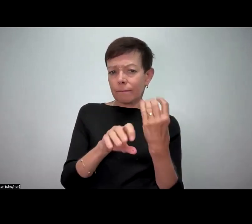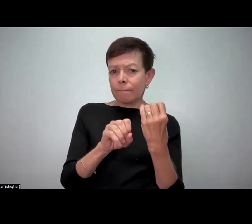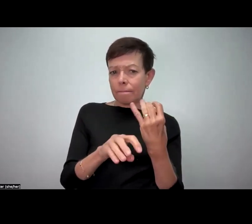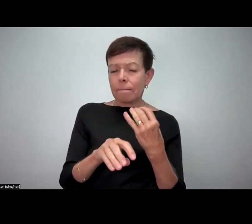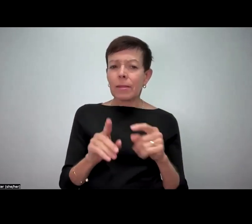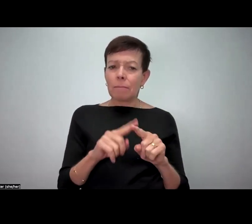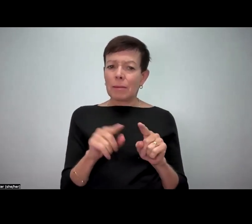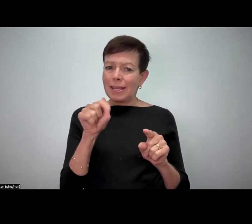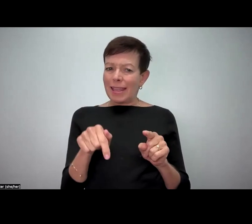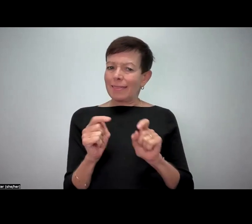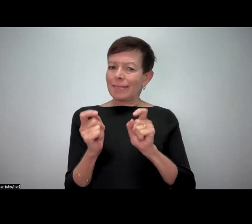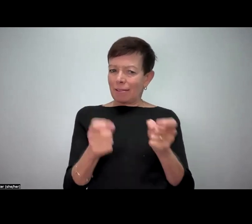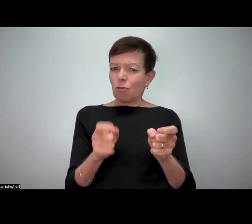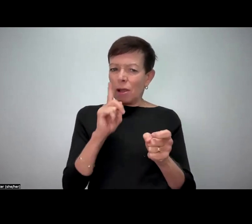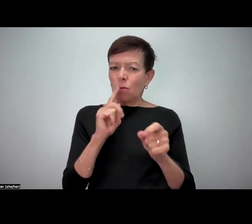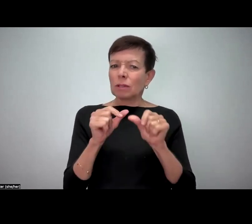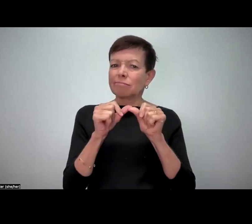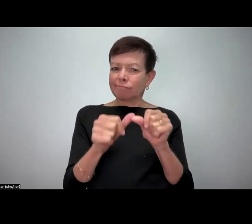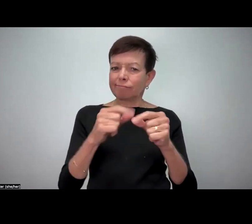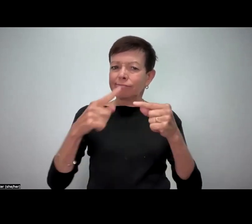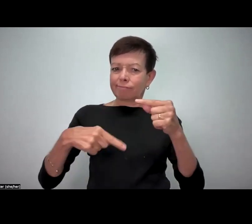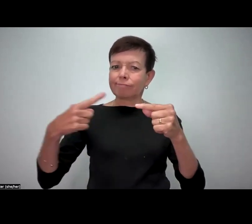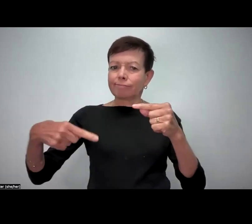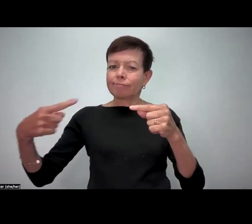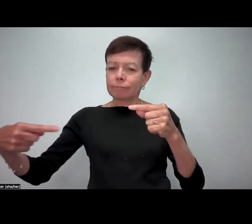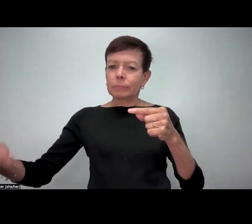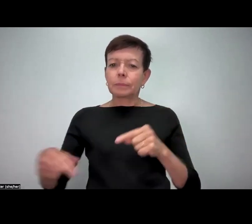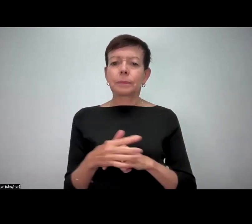One very important question here. Can I apply as an artist to offer art workshops